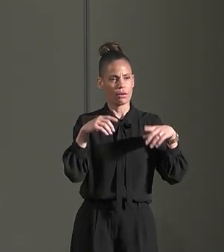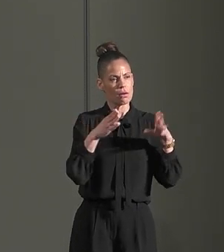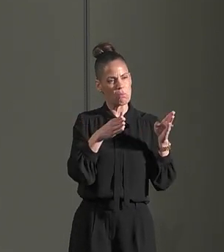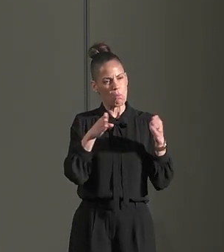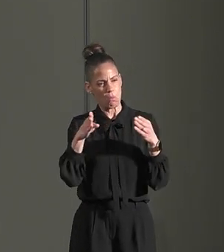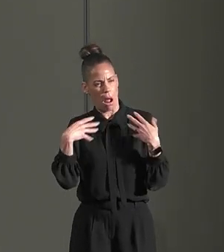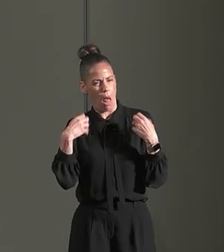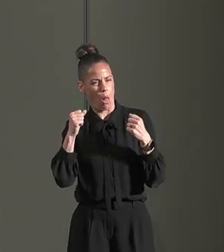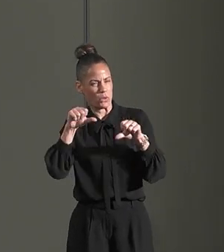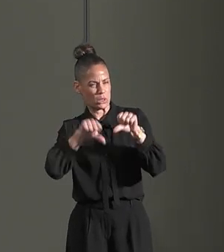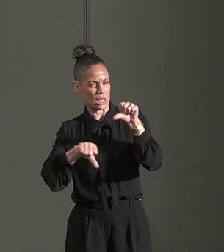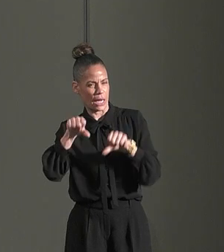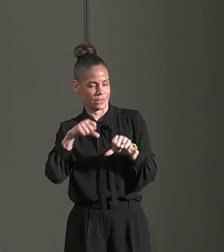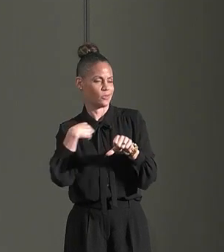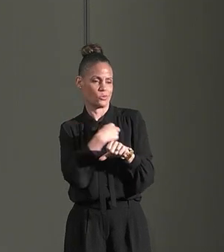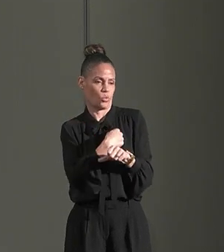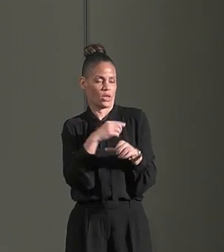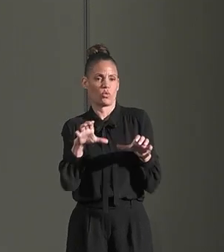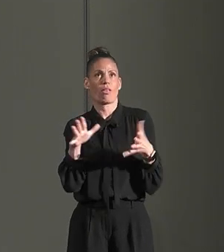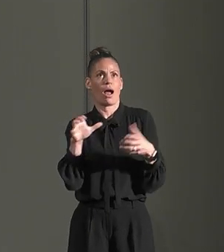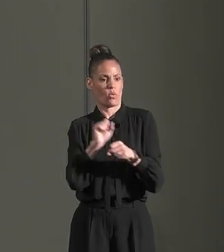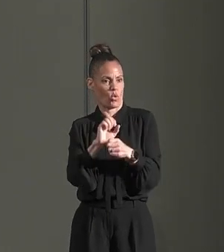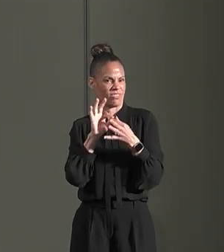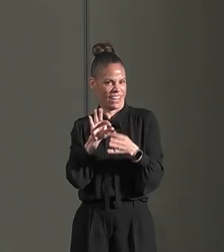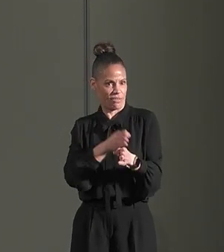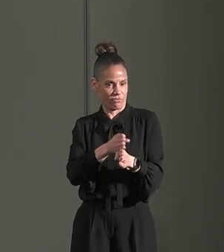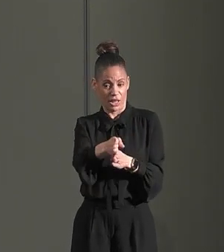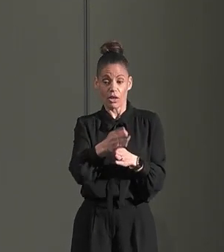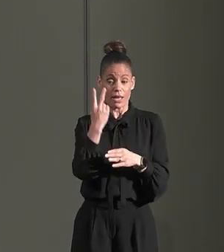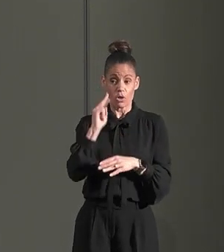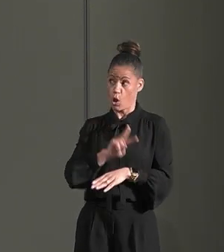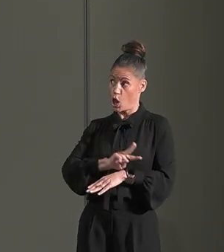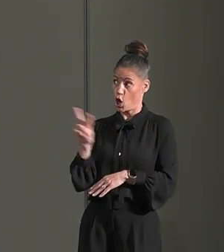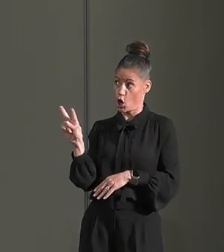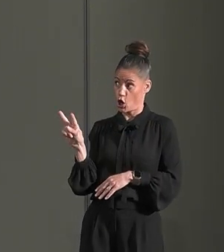area. That is where we do a lot of work. You notice on the screen, on the bottom,